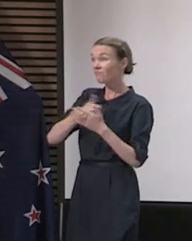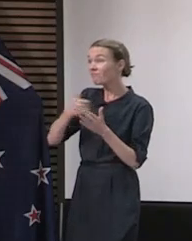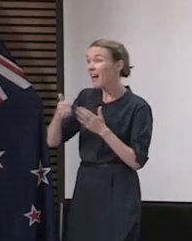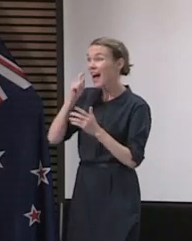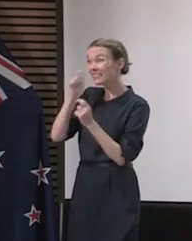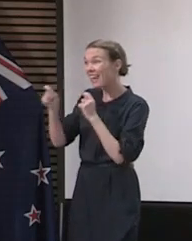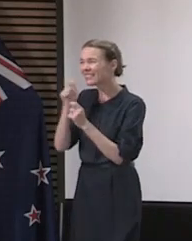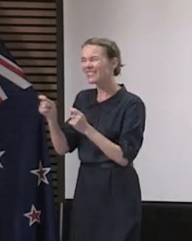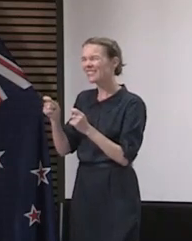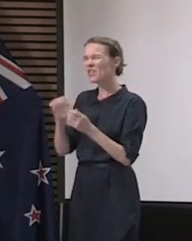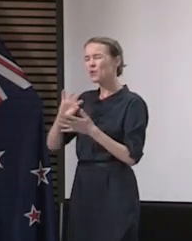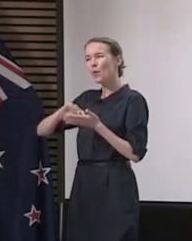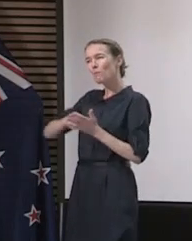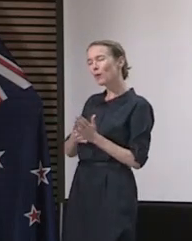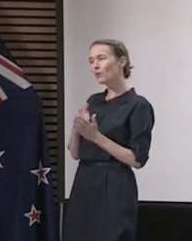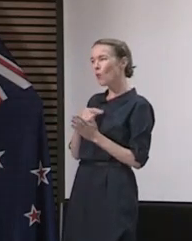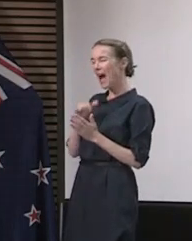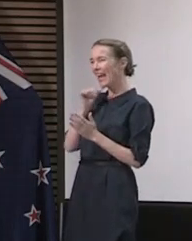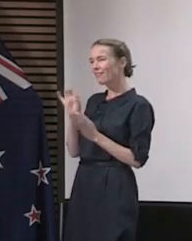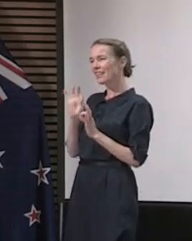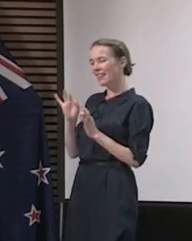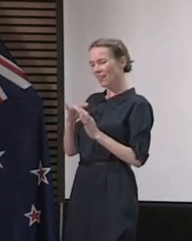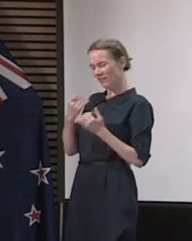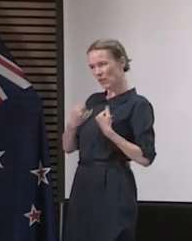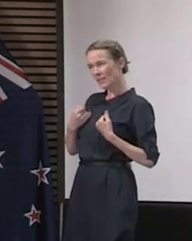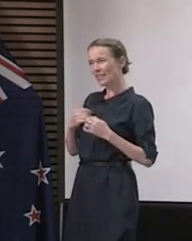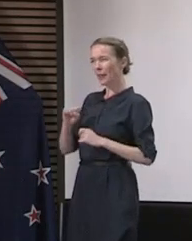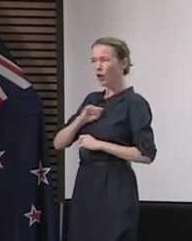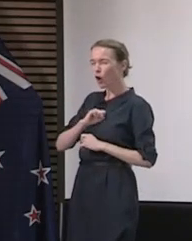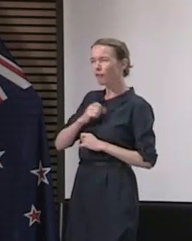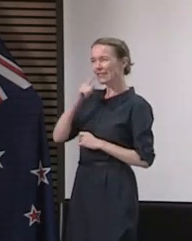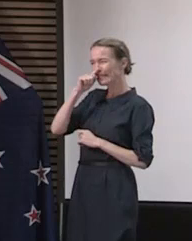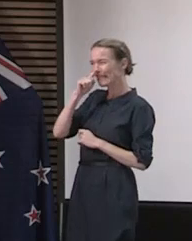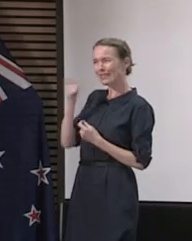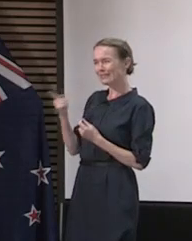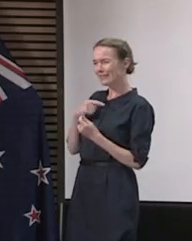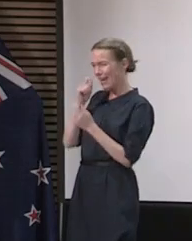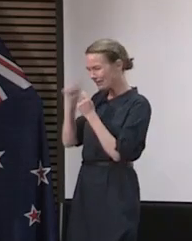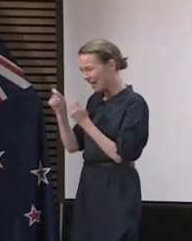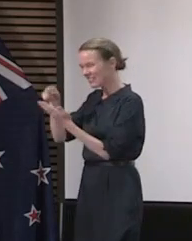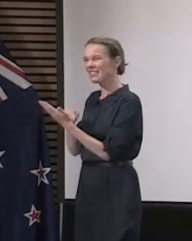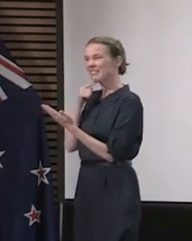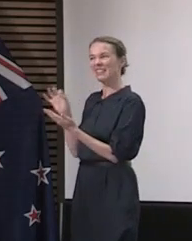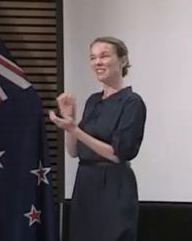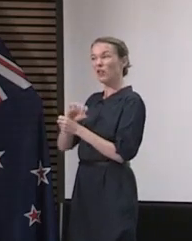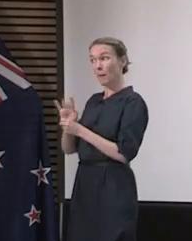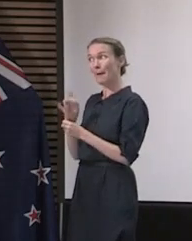testing is not helpful, because it is a point in time and asymptomatic people. This goes to the point I made